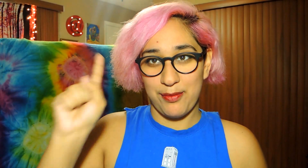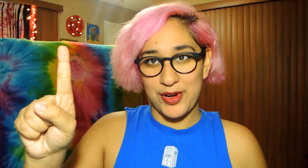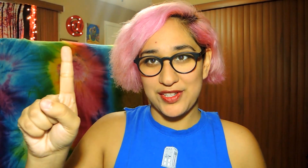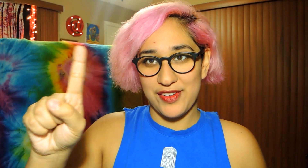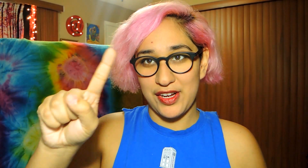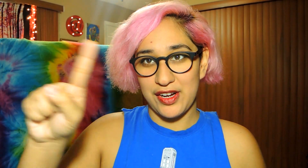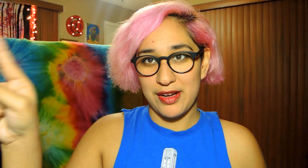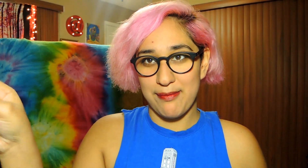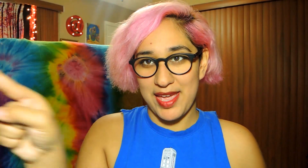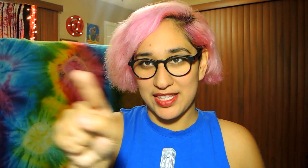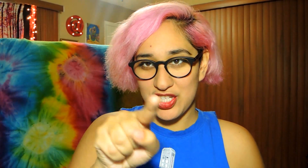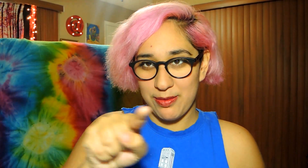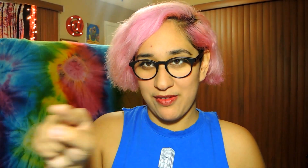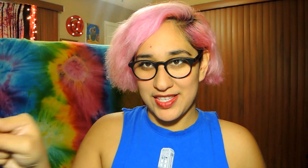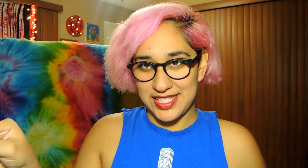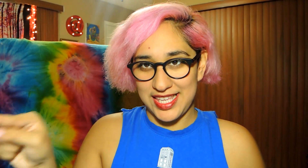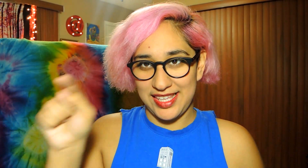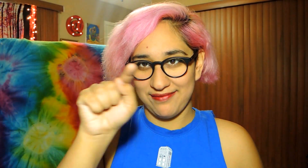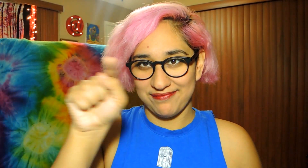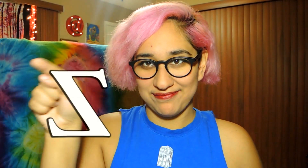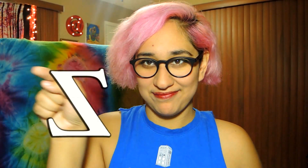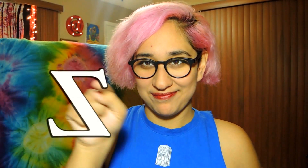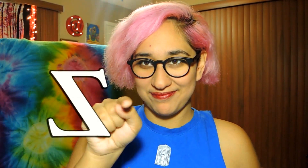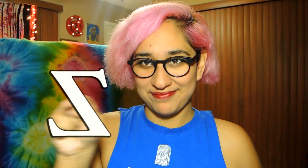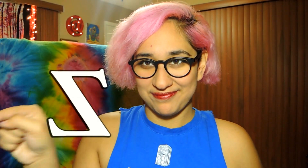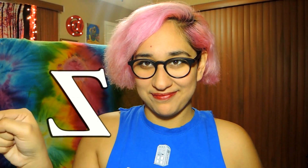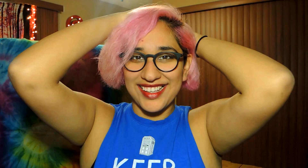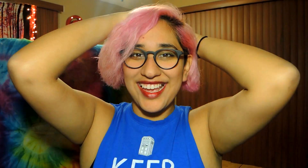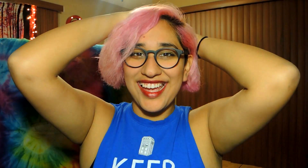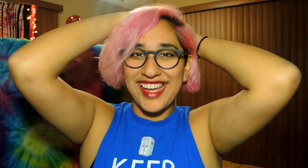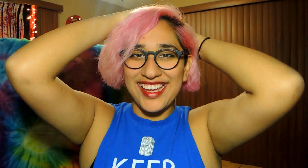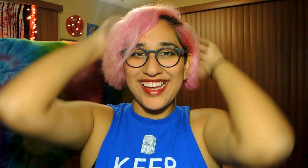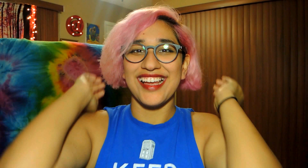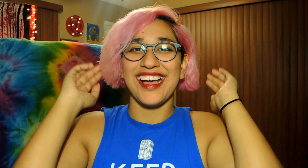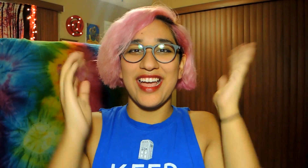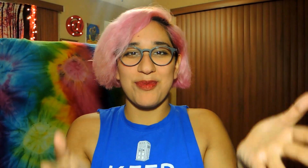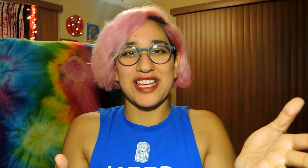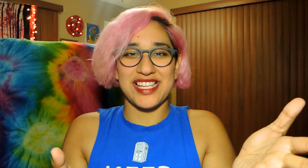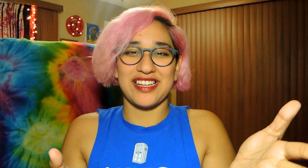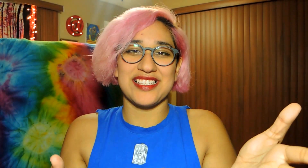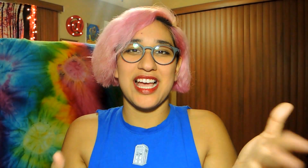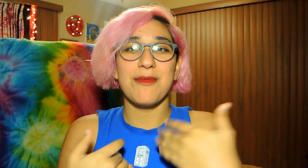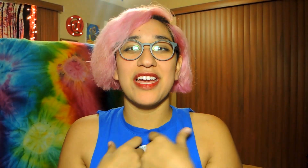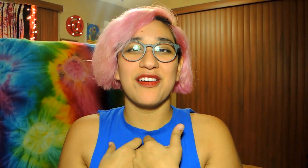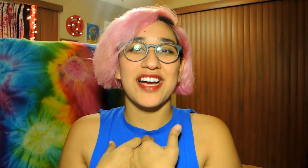and pointer finger, make the shape of a "Z". Yay! I hope you guys had a good time! I know